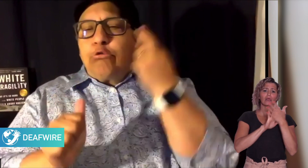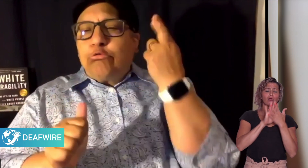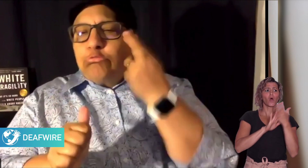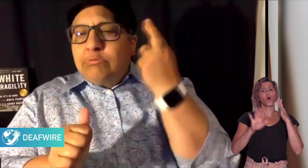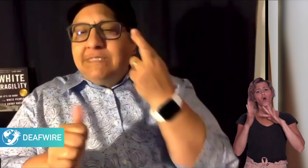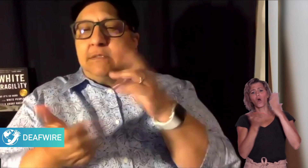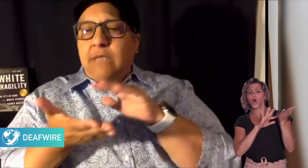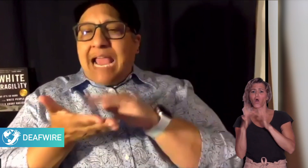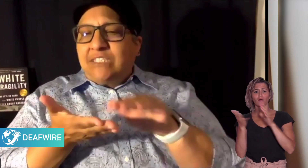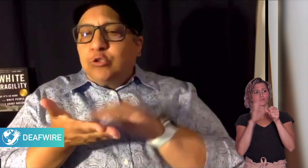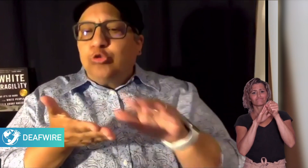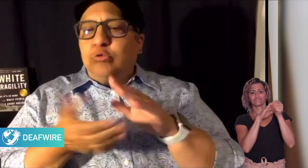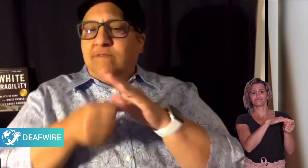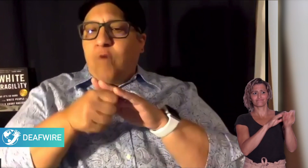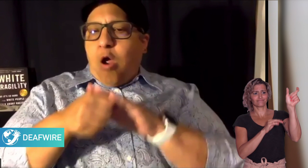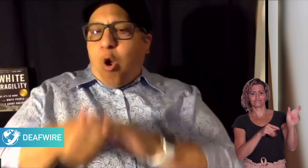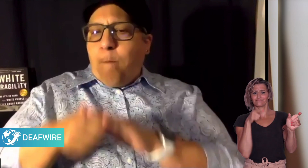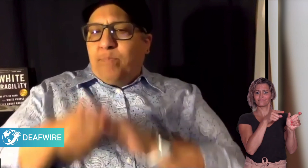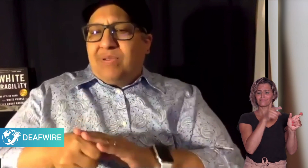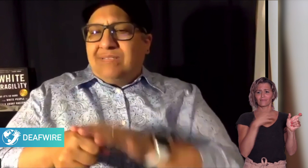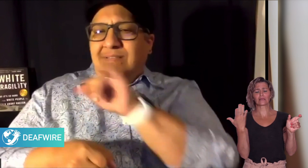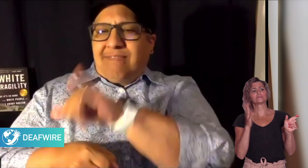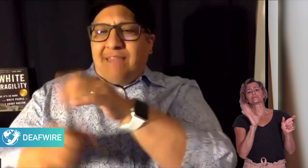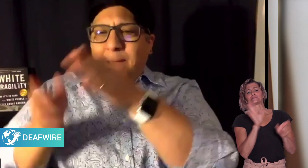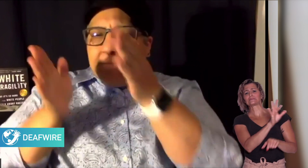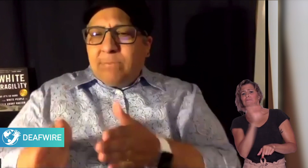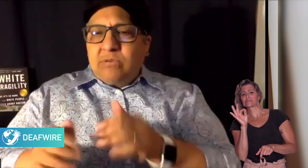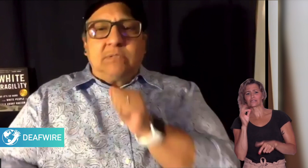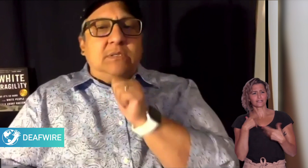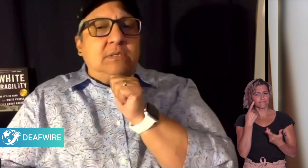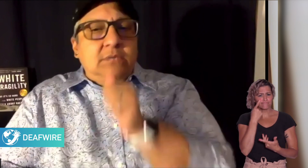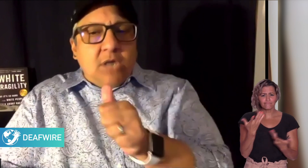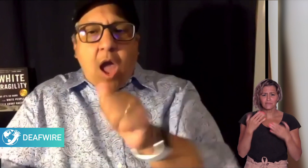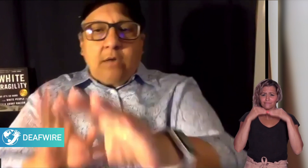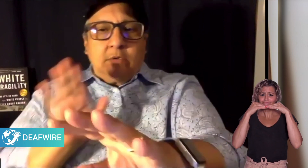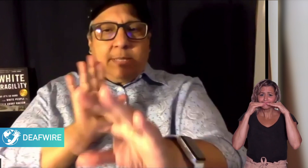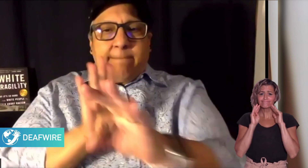a reason or excuse to oppress that person and